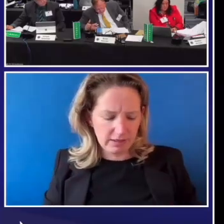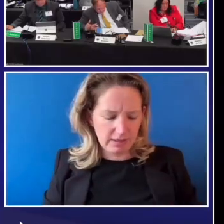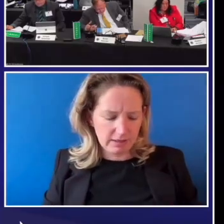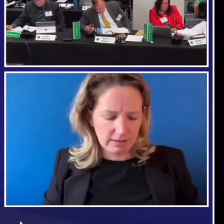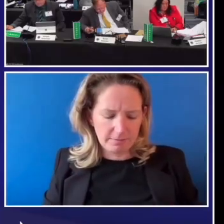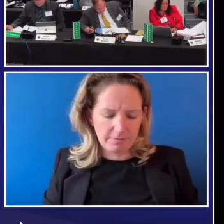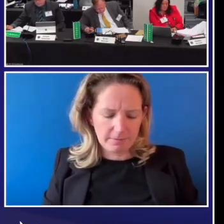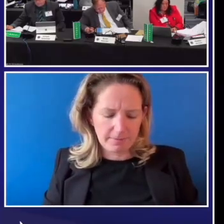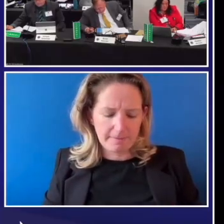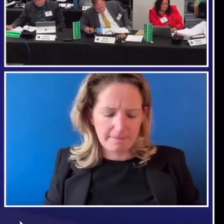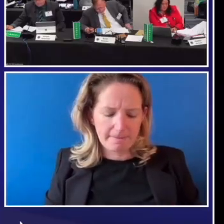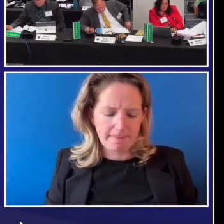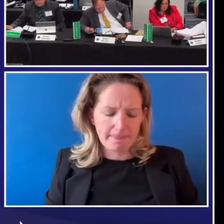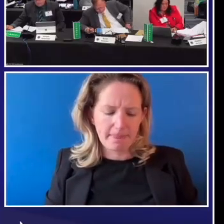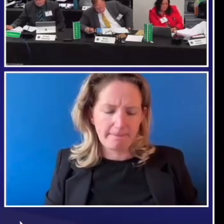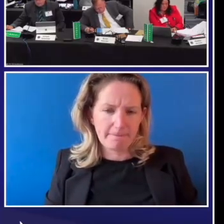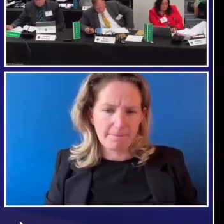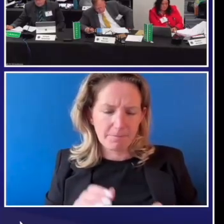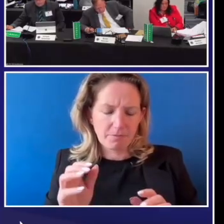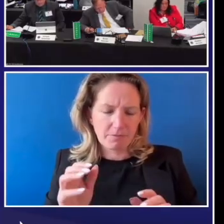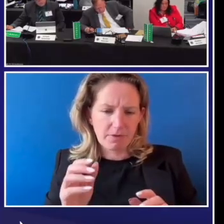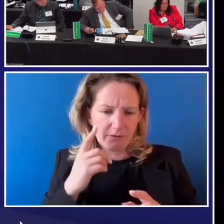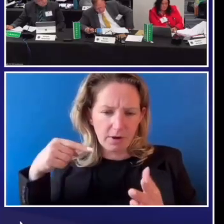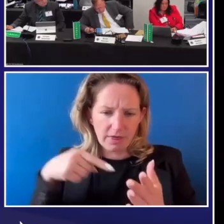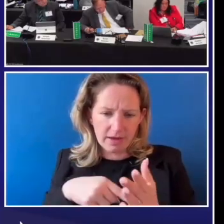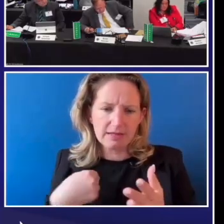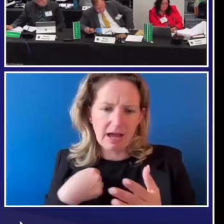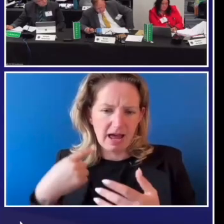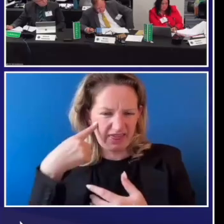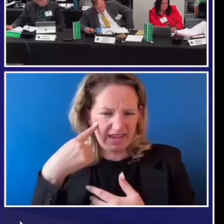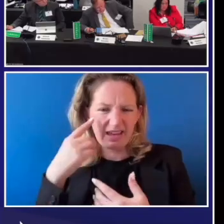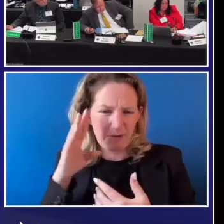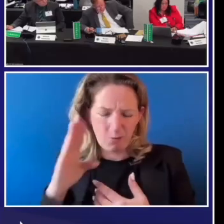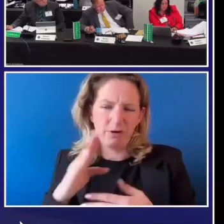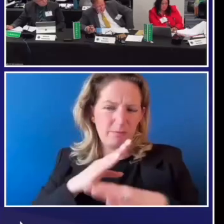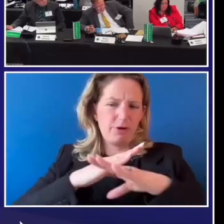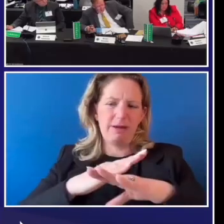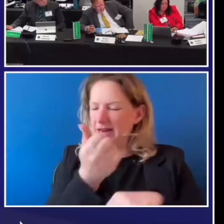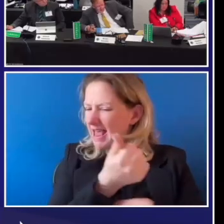something that, you know, I see this would prohibit any of the faculty deans, presidents to help kind of guide